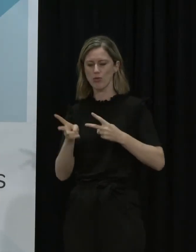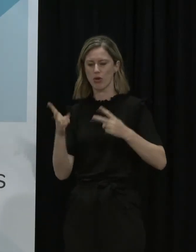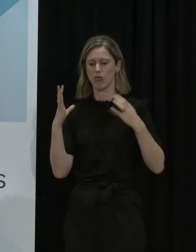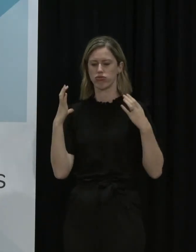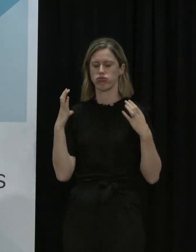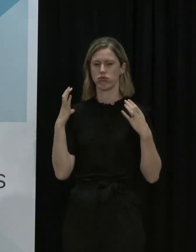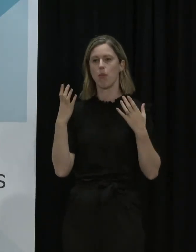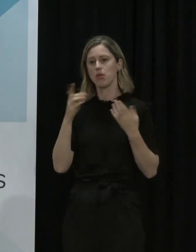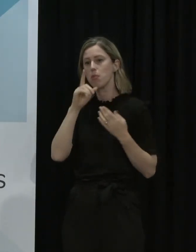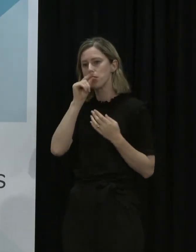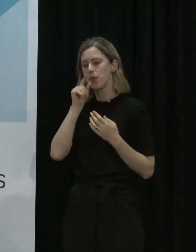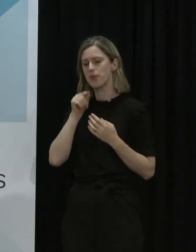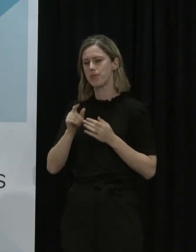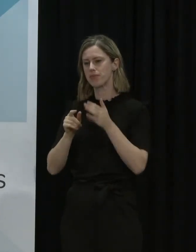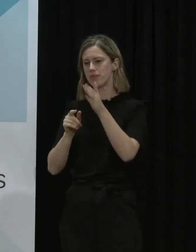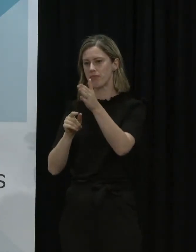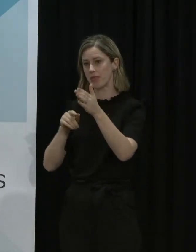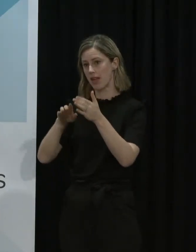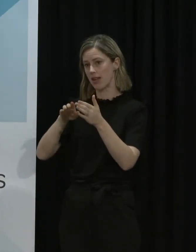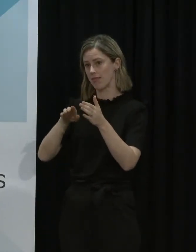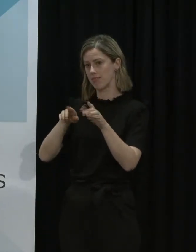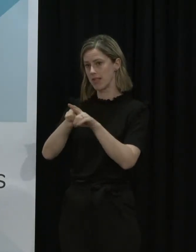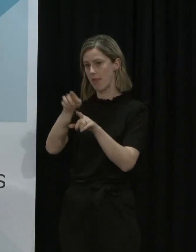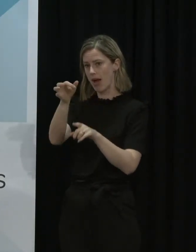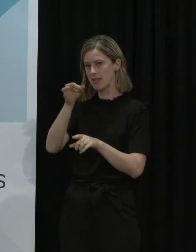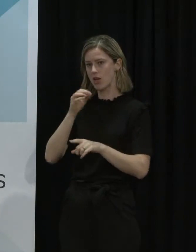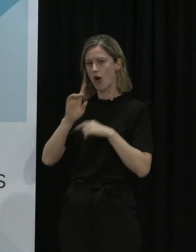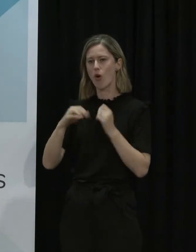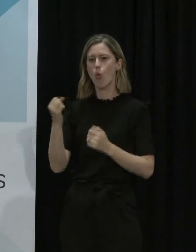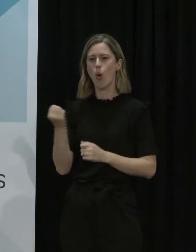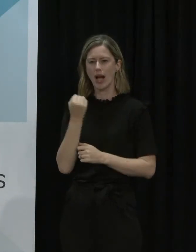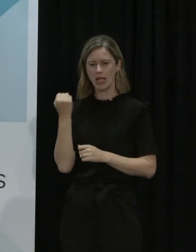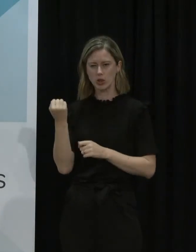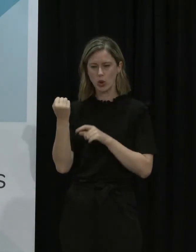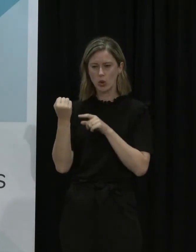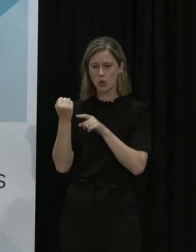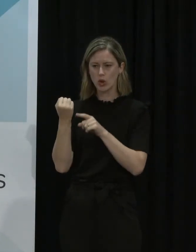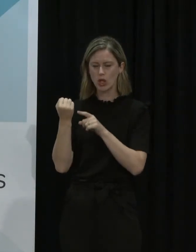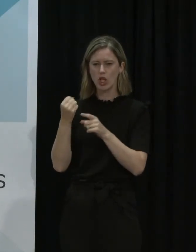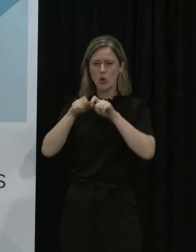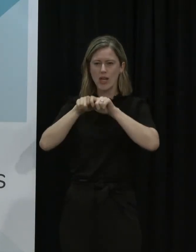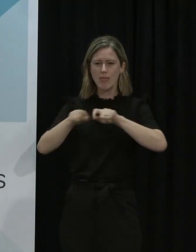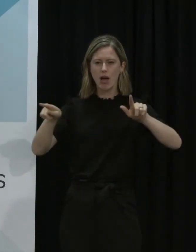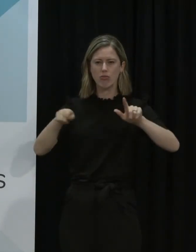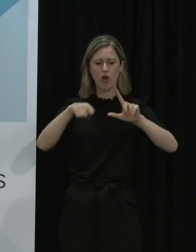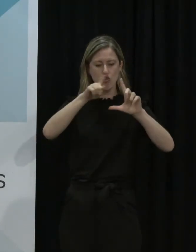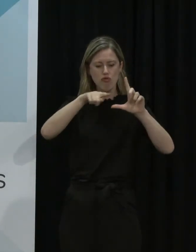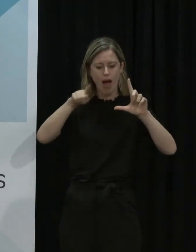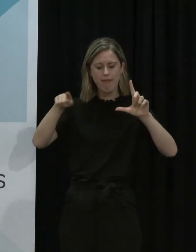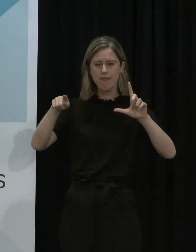rate that looked like it may potentially put pressure on contact tracing on our hospital